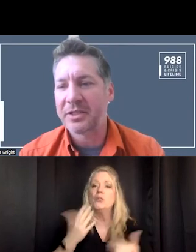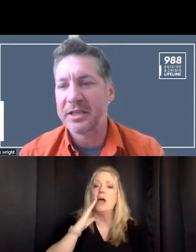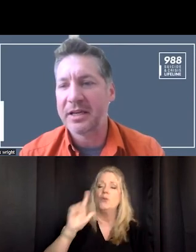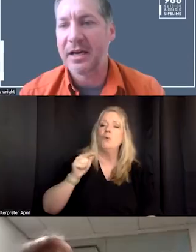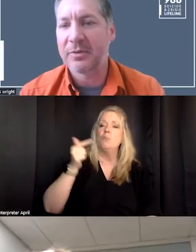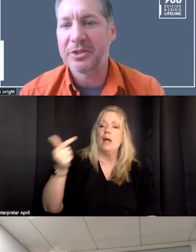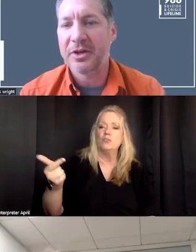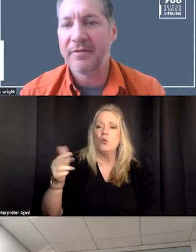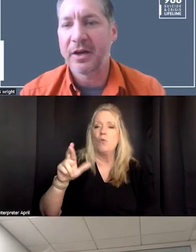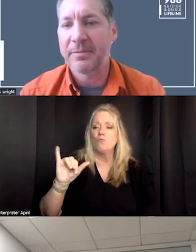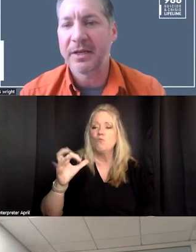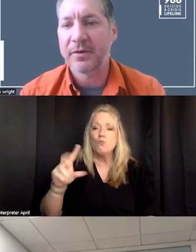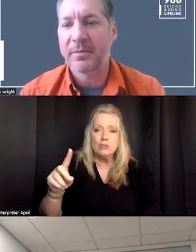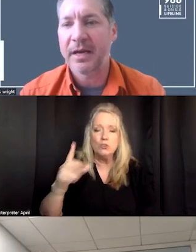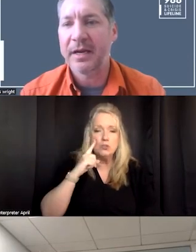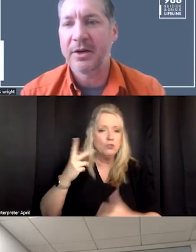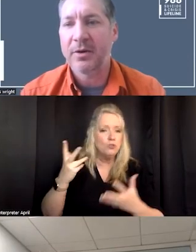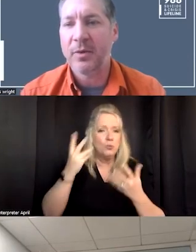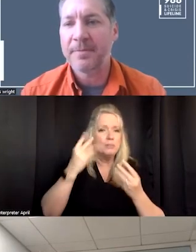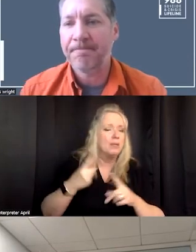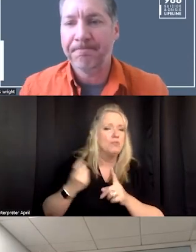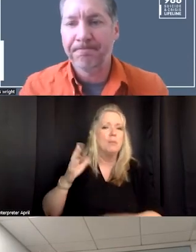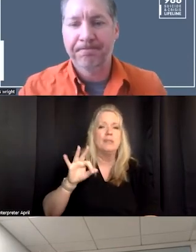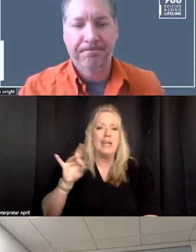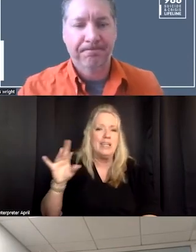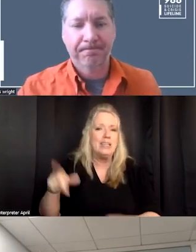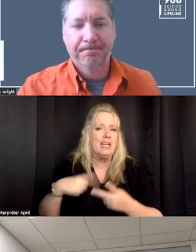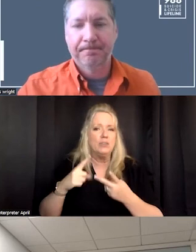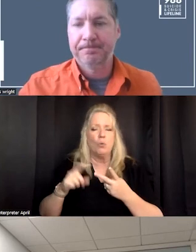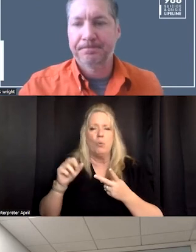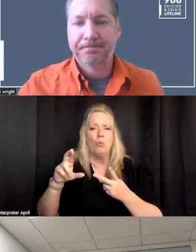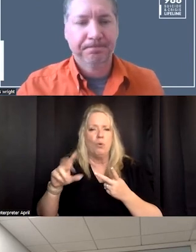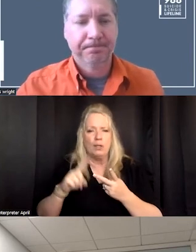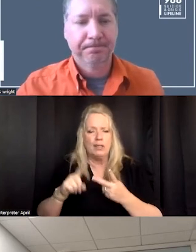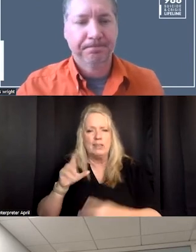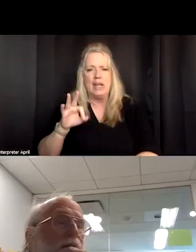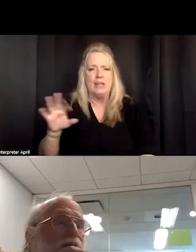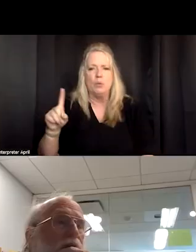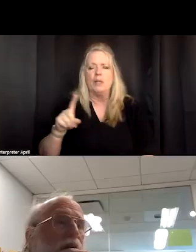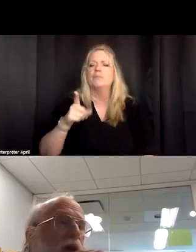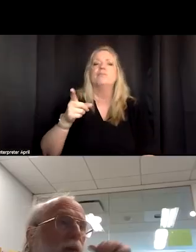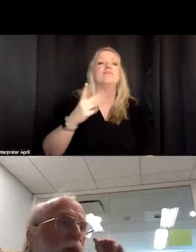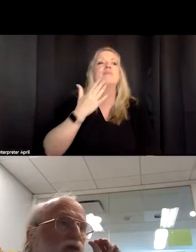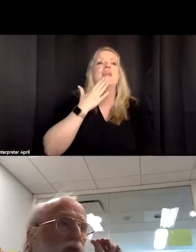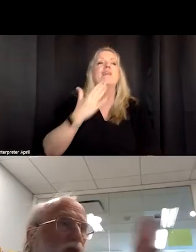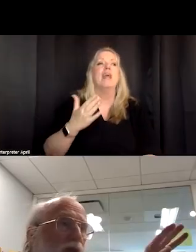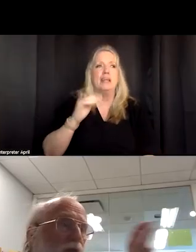SEE, RICH ARE, YOU HAVE UPDATES FROM 988 OR 911. >> SURE, THANK YOU, JAMES. MENTION THREE THINGS